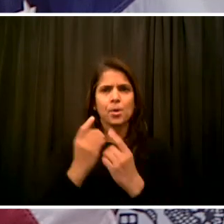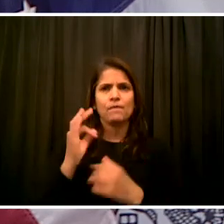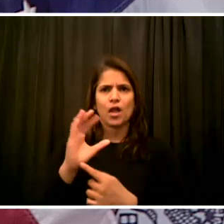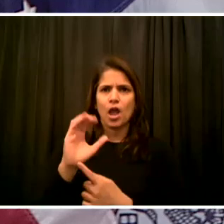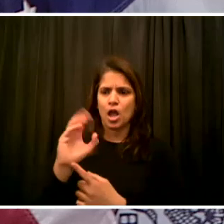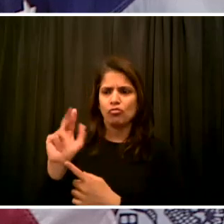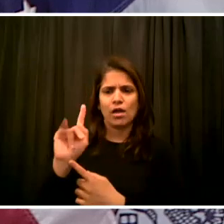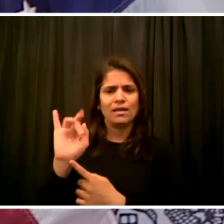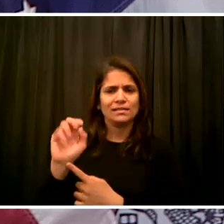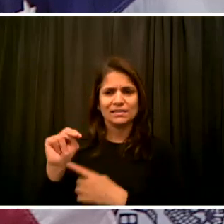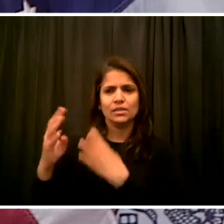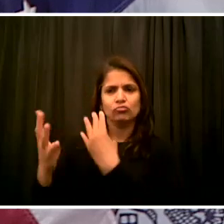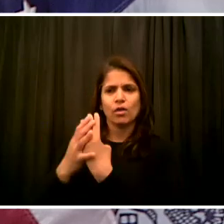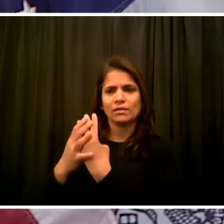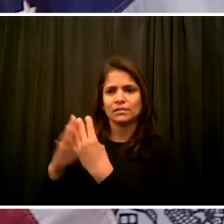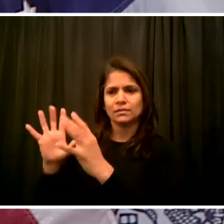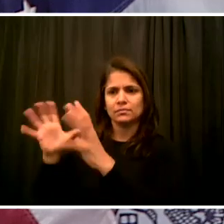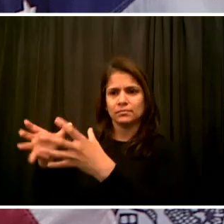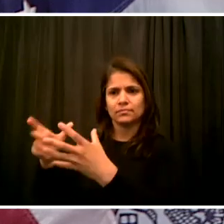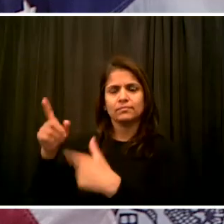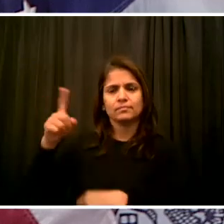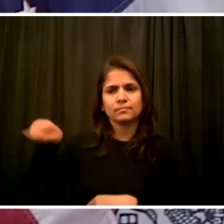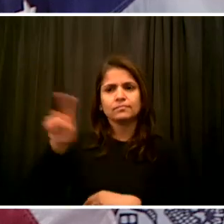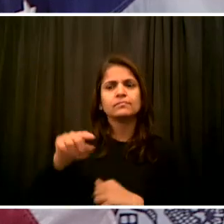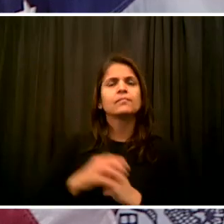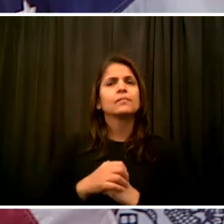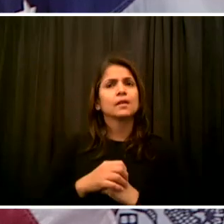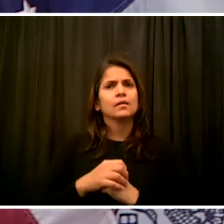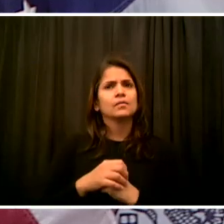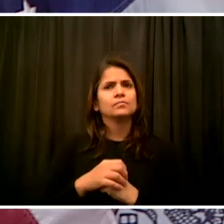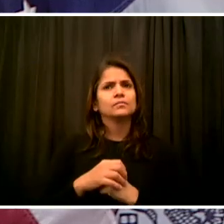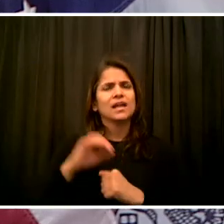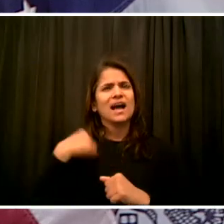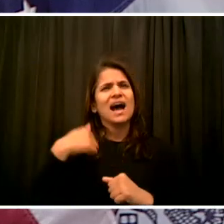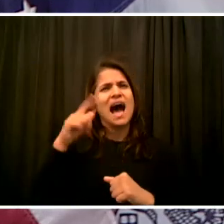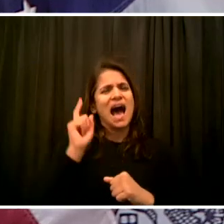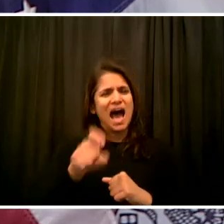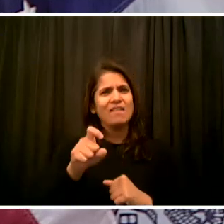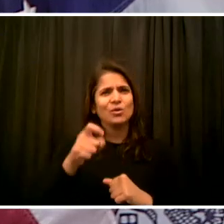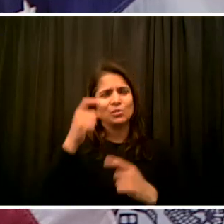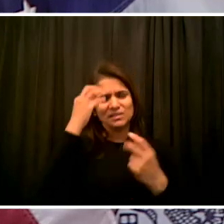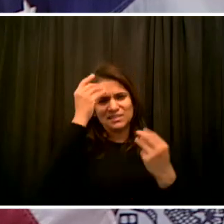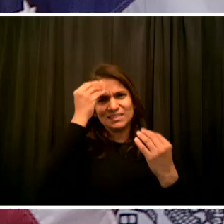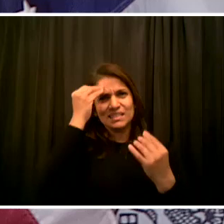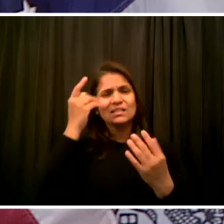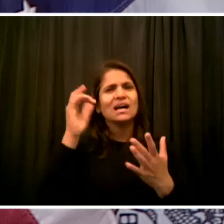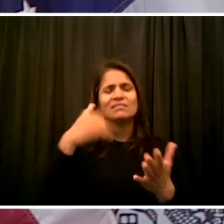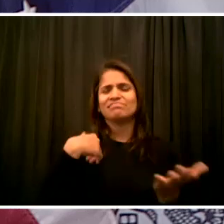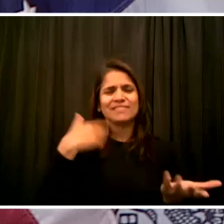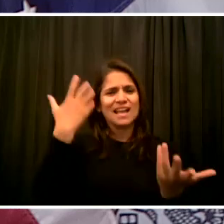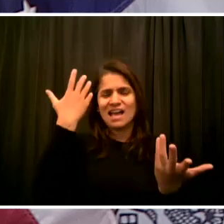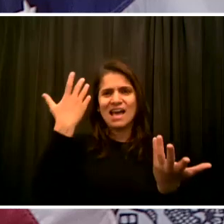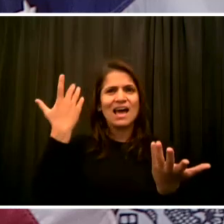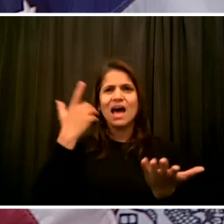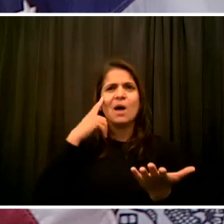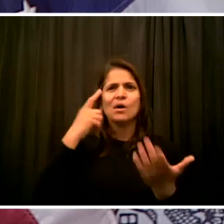DEPARTMENT OF CORRECTIONS -- H TAST' CORRECT. >OK> AY, WERE' GOING TO HAVE TO